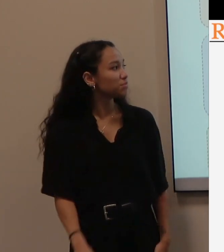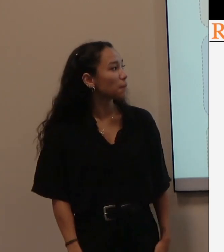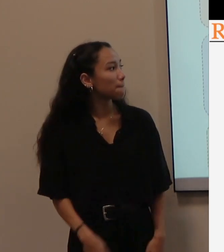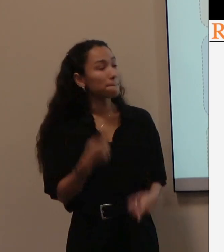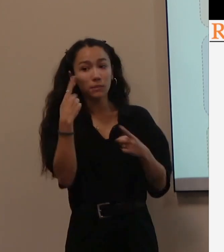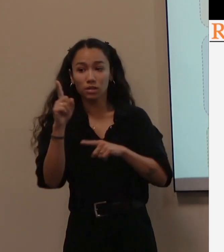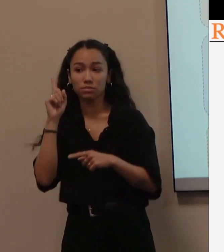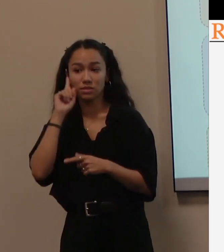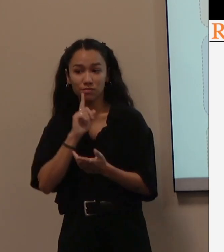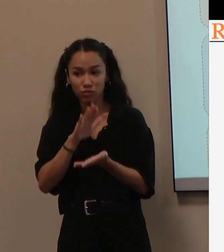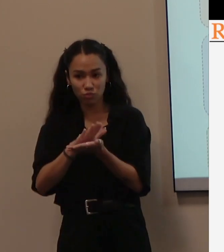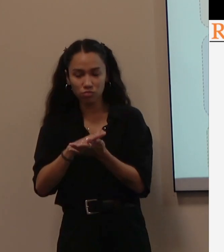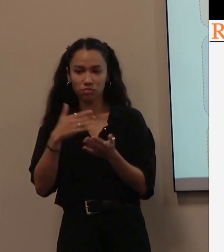and the accommodations weren't met.